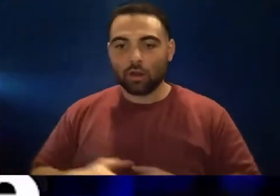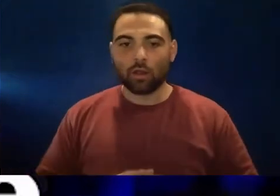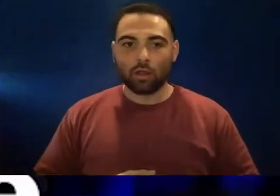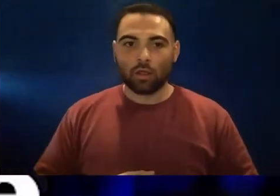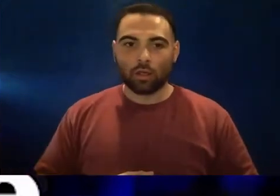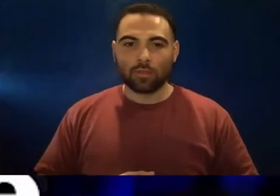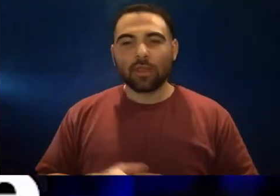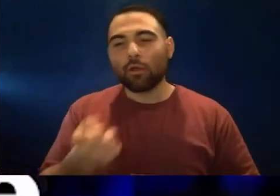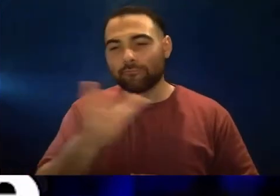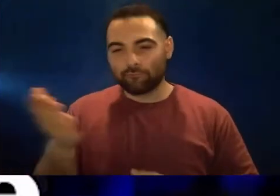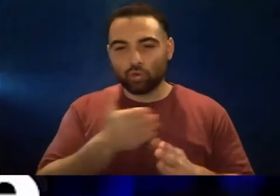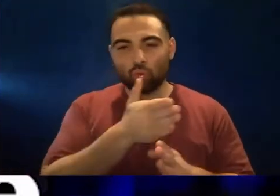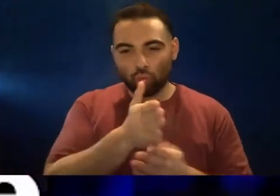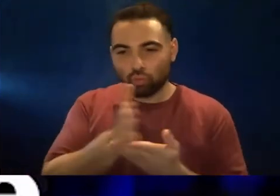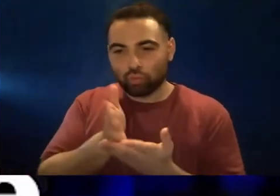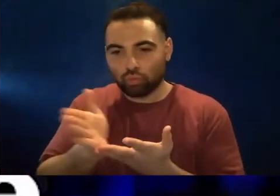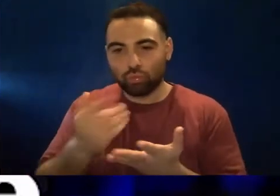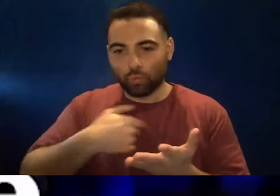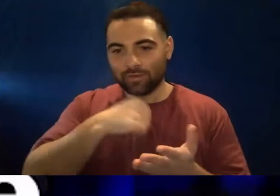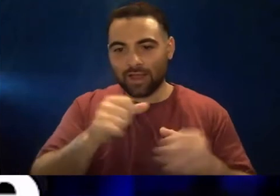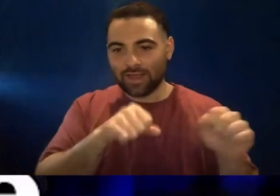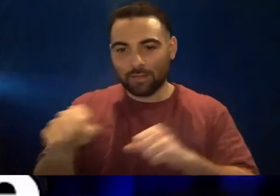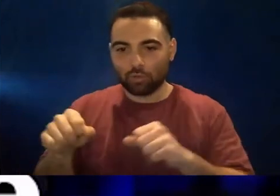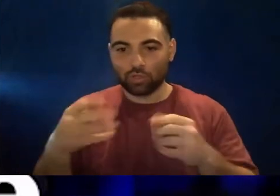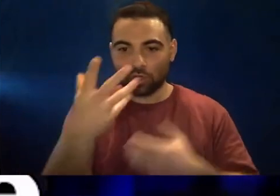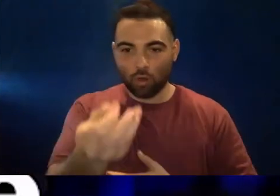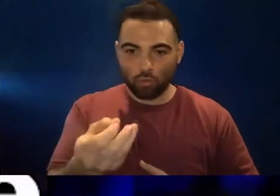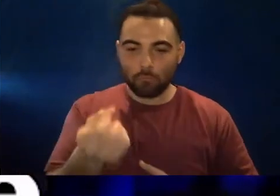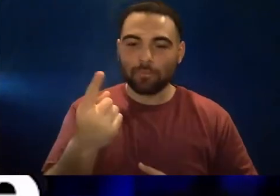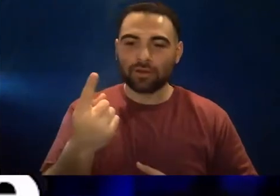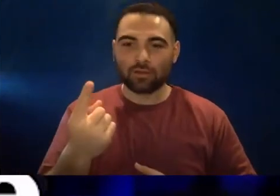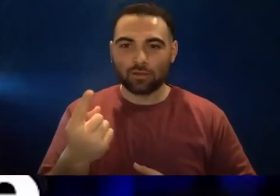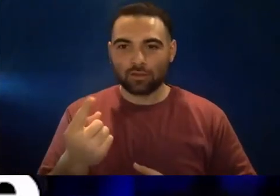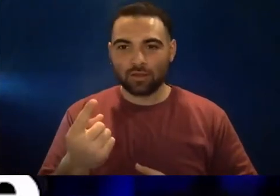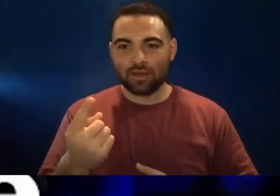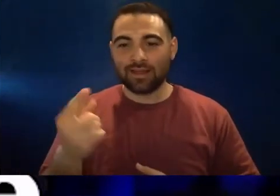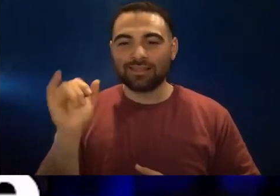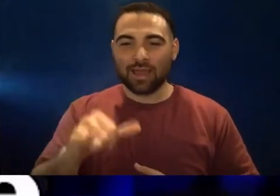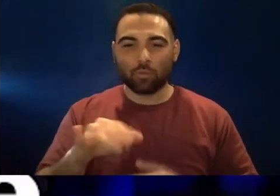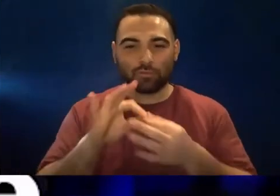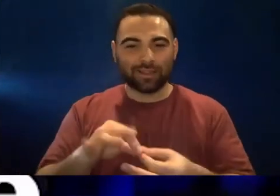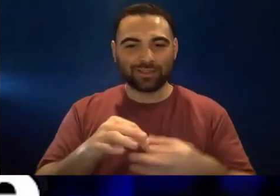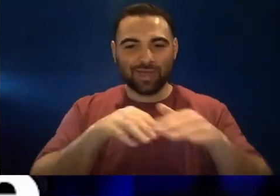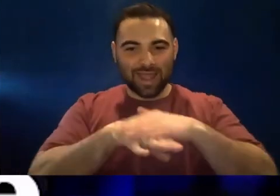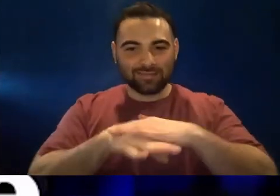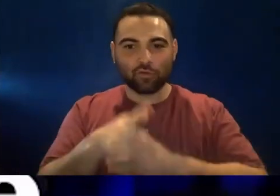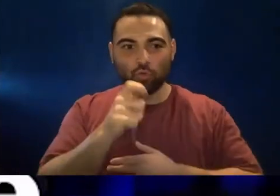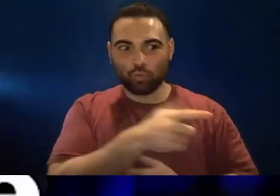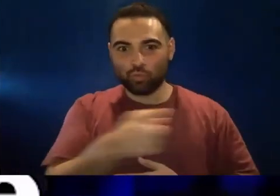and that was mostly limited by access to people who were willing to participate in this both as a project